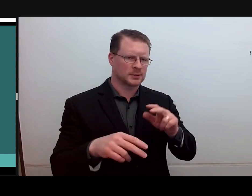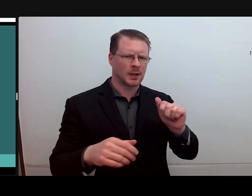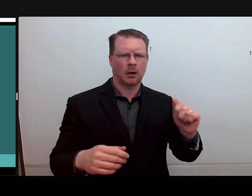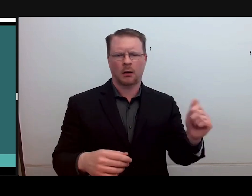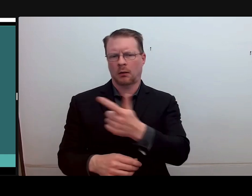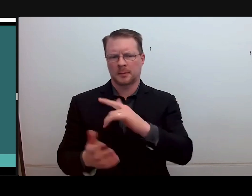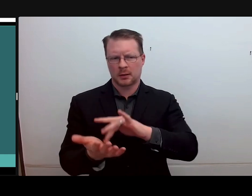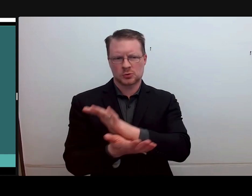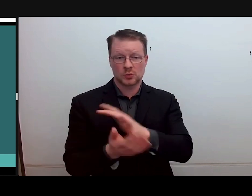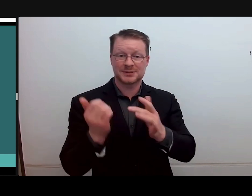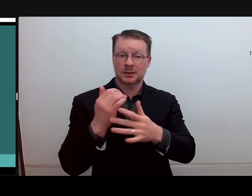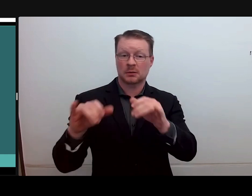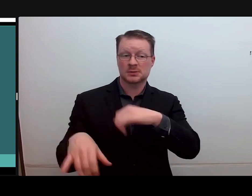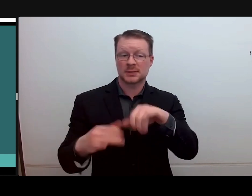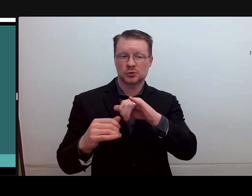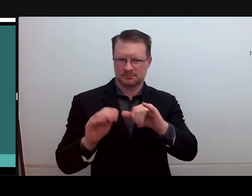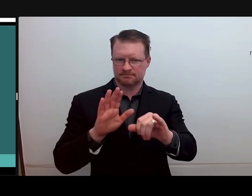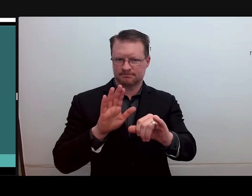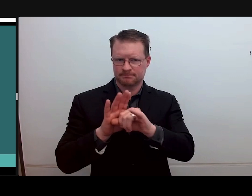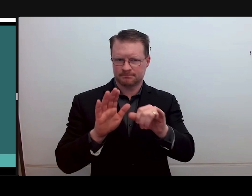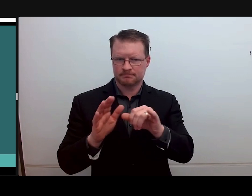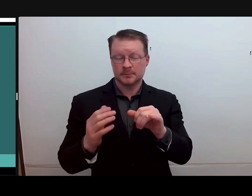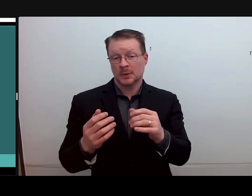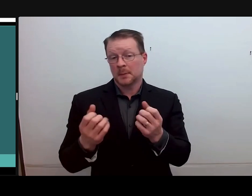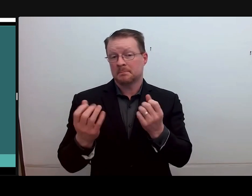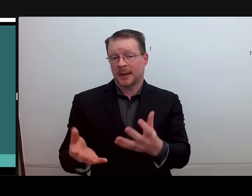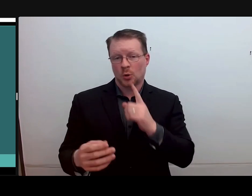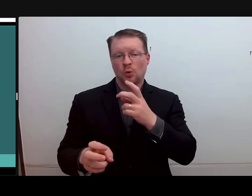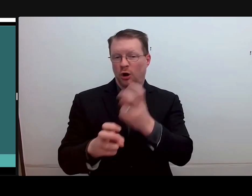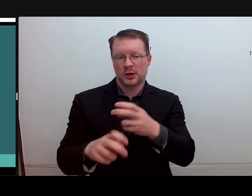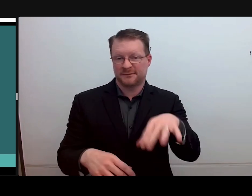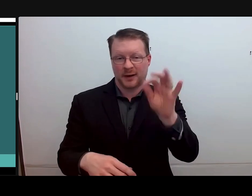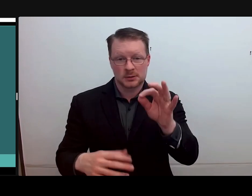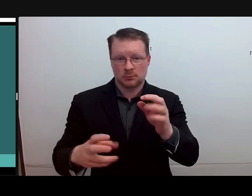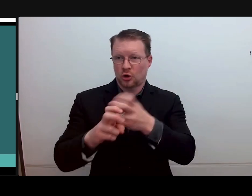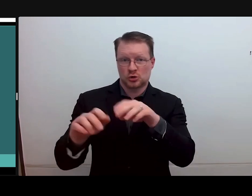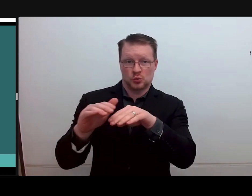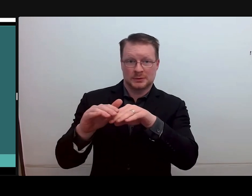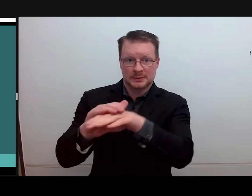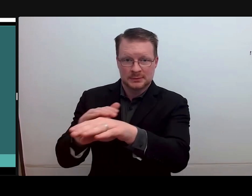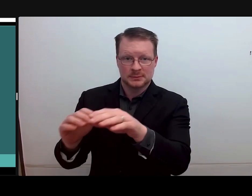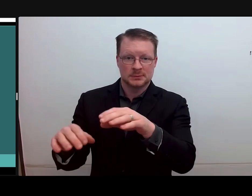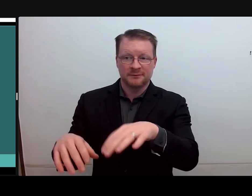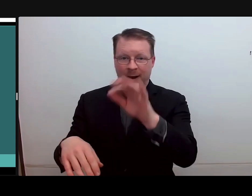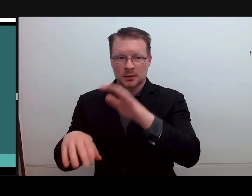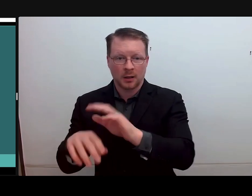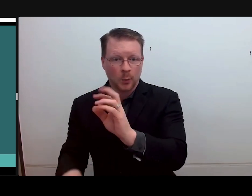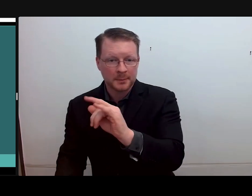Our team looked at all med schools' technical standards and identified that many were very hard to find.